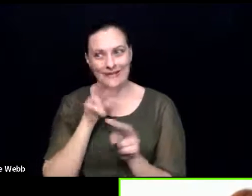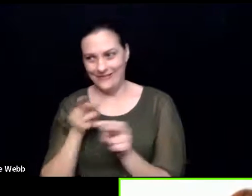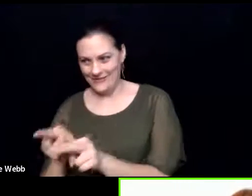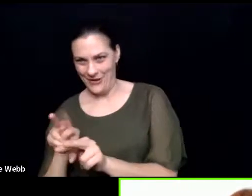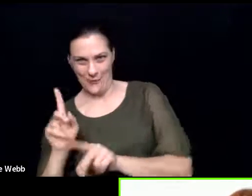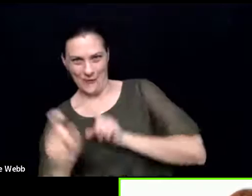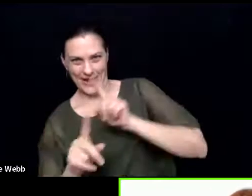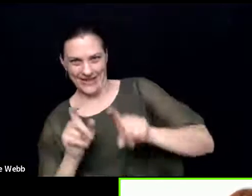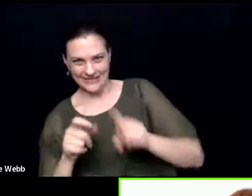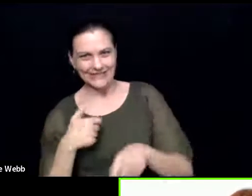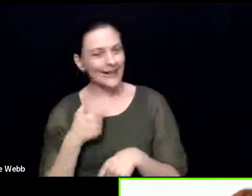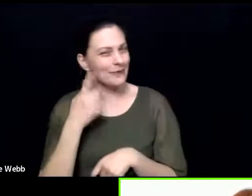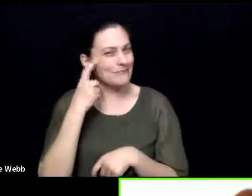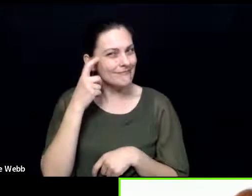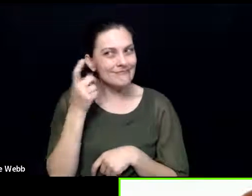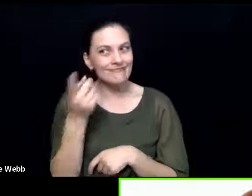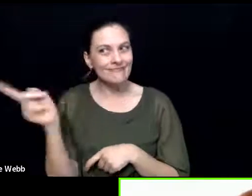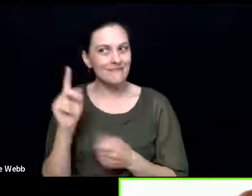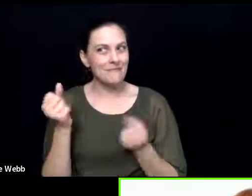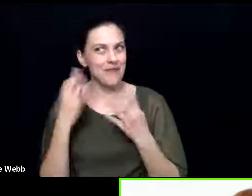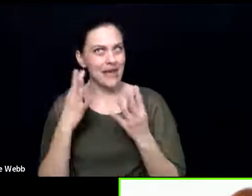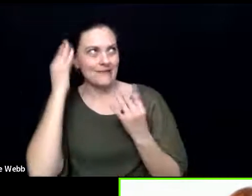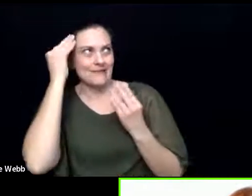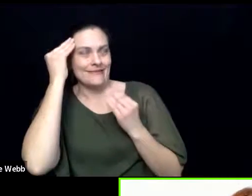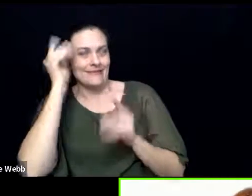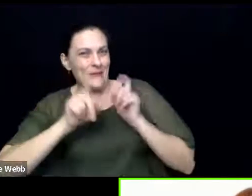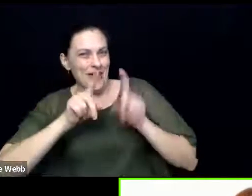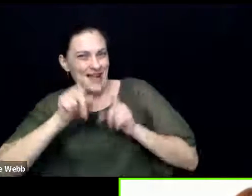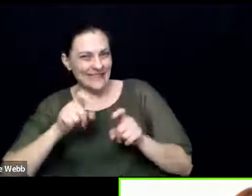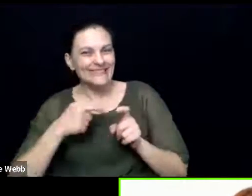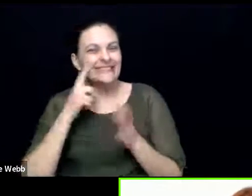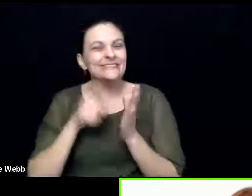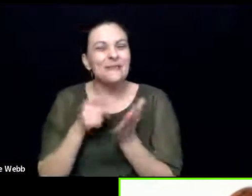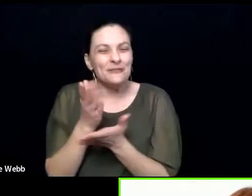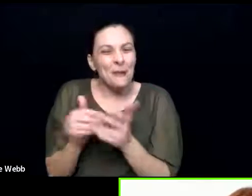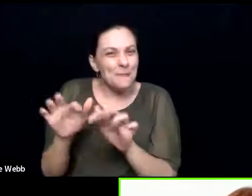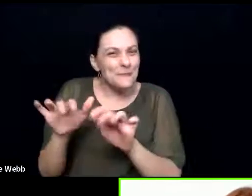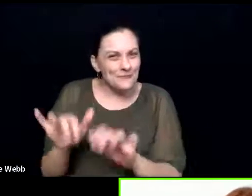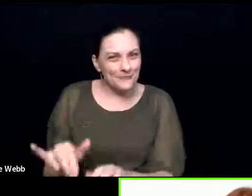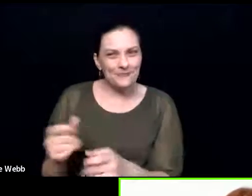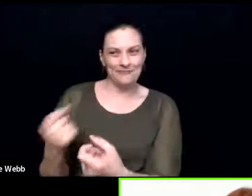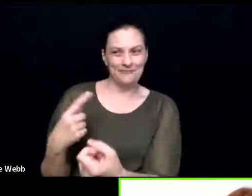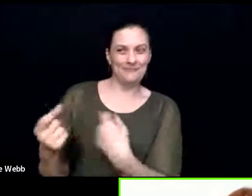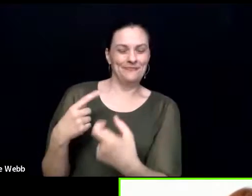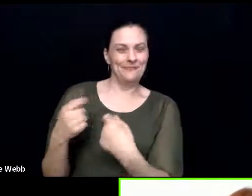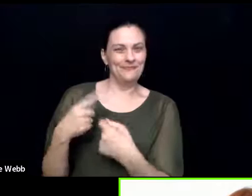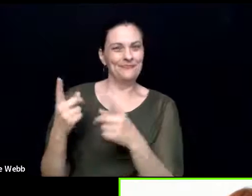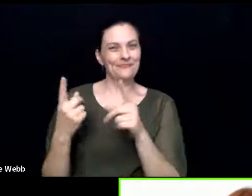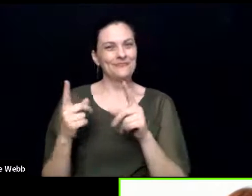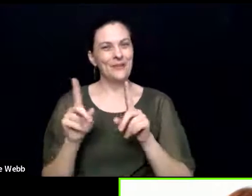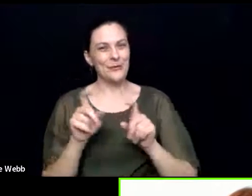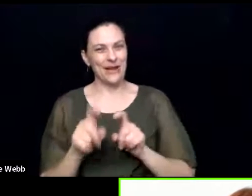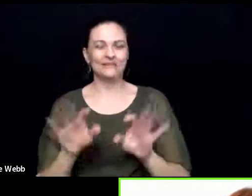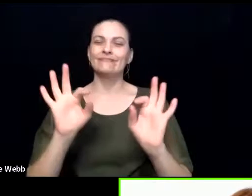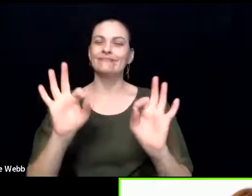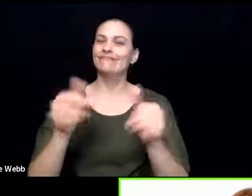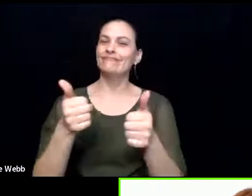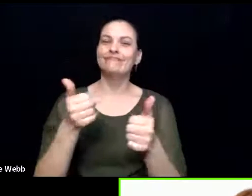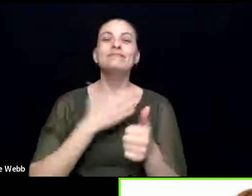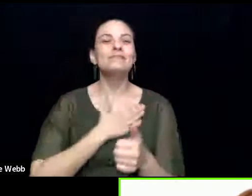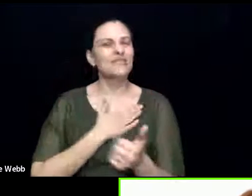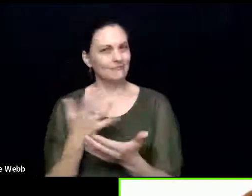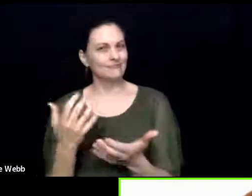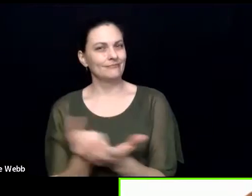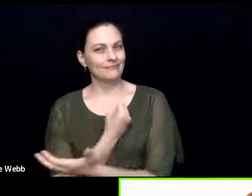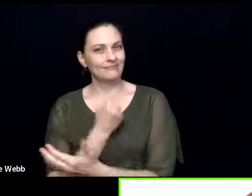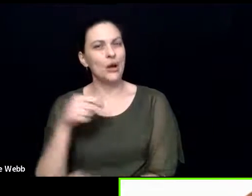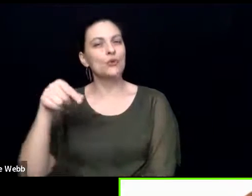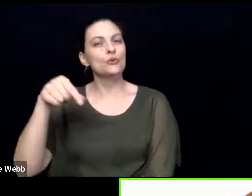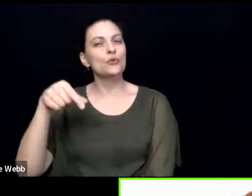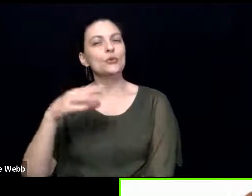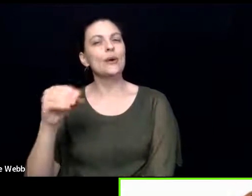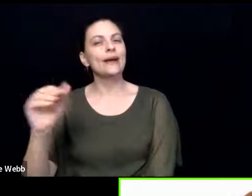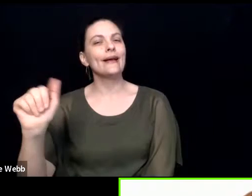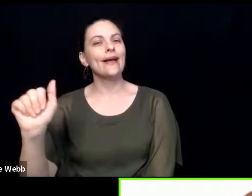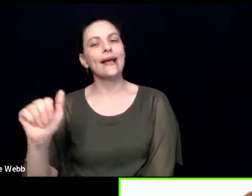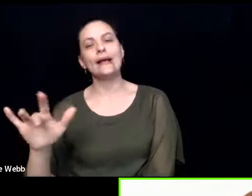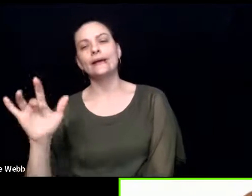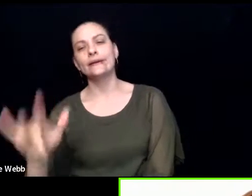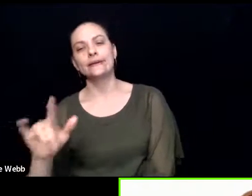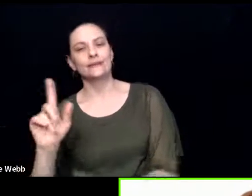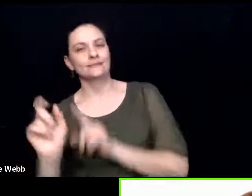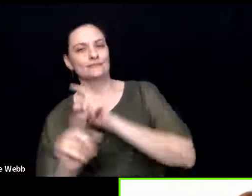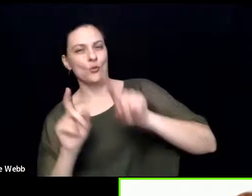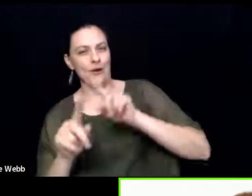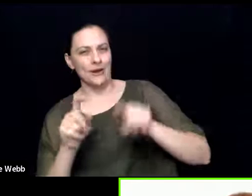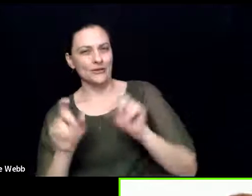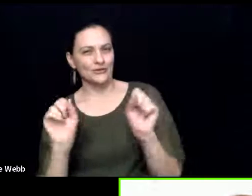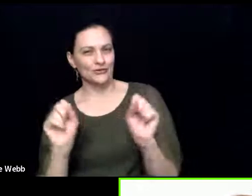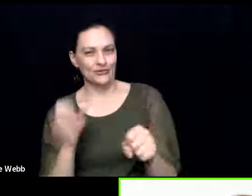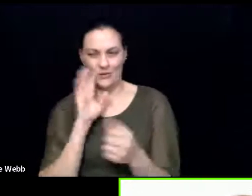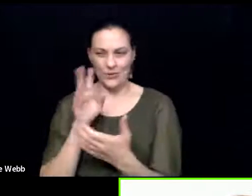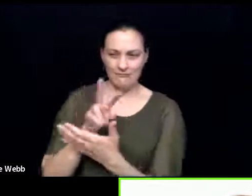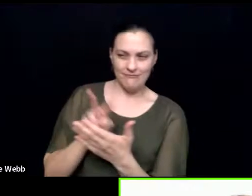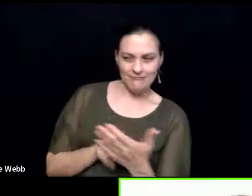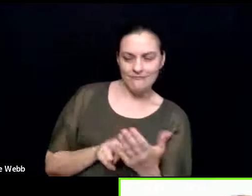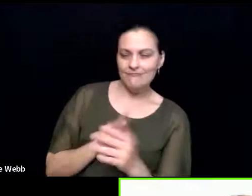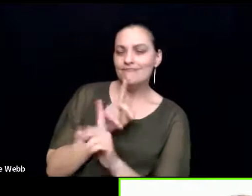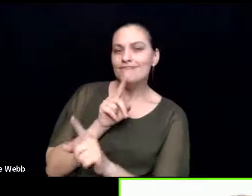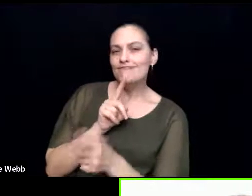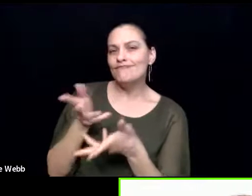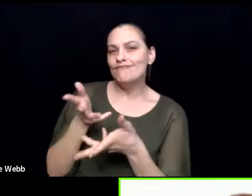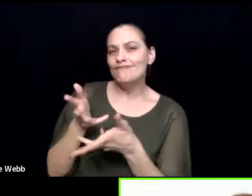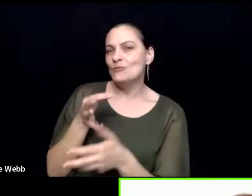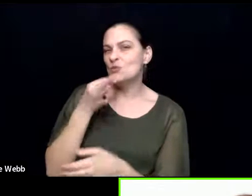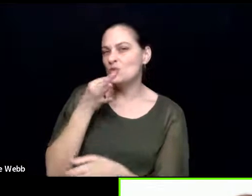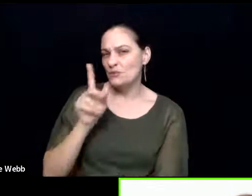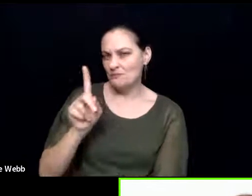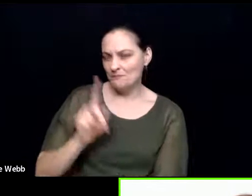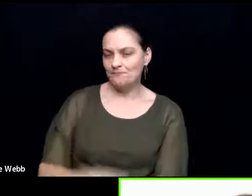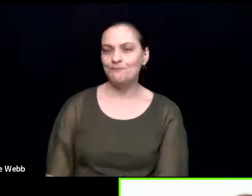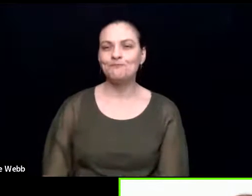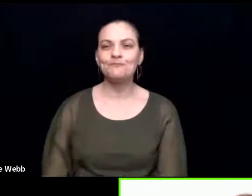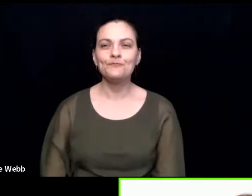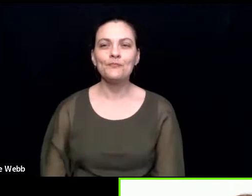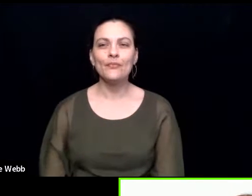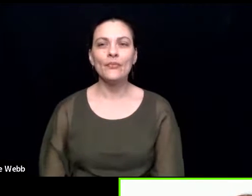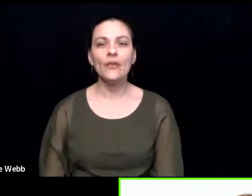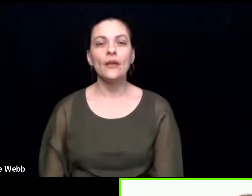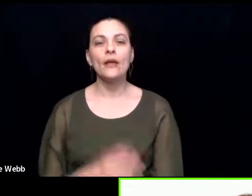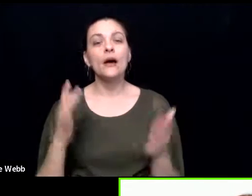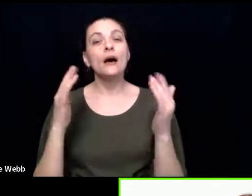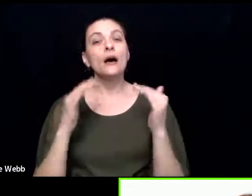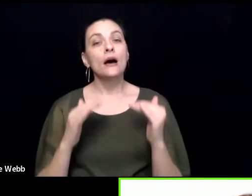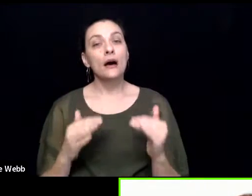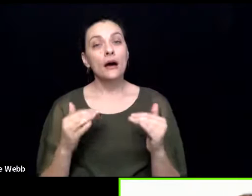us to dive into. I see a couple coming in so, please, use the Q&A for questions. We also had